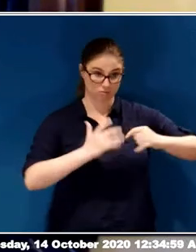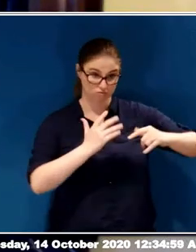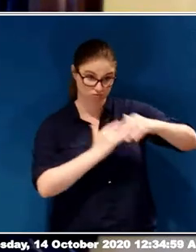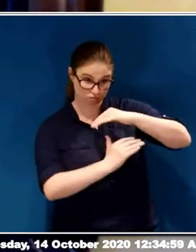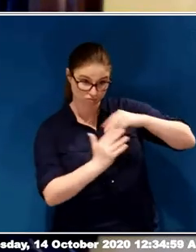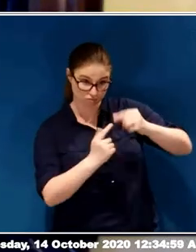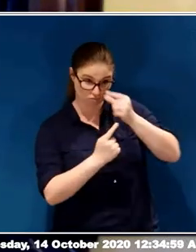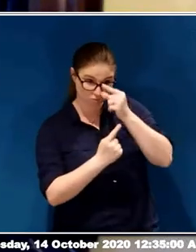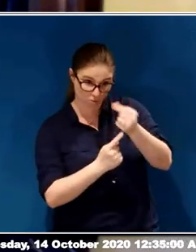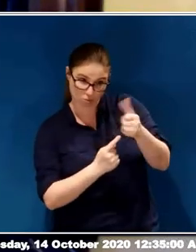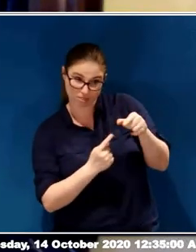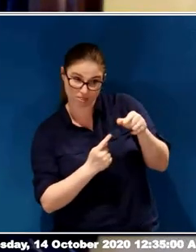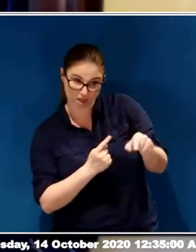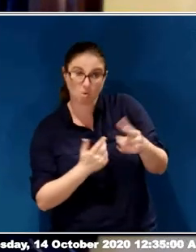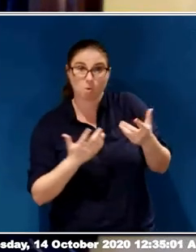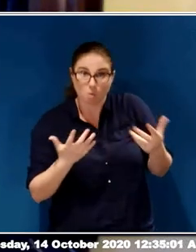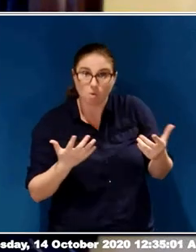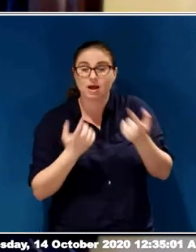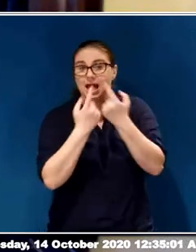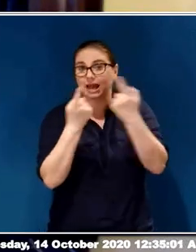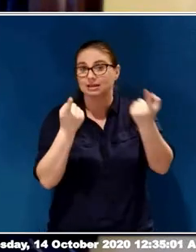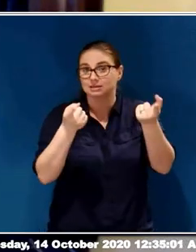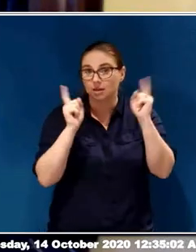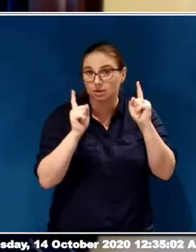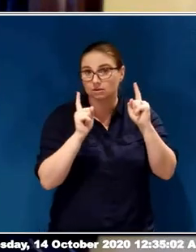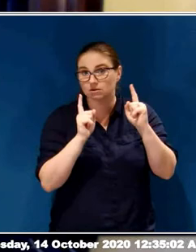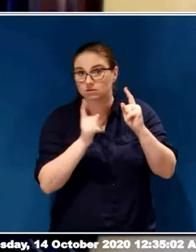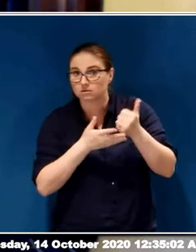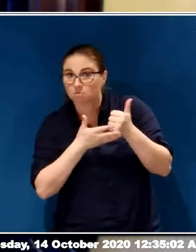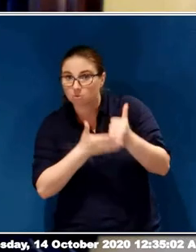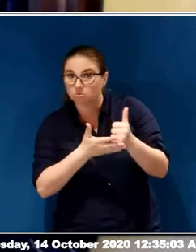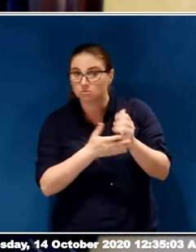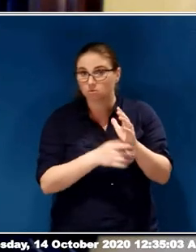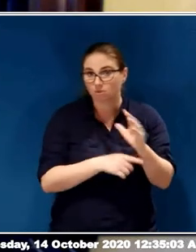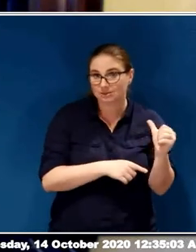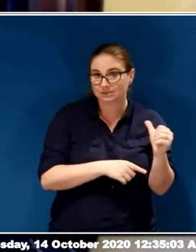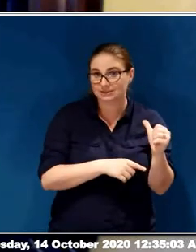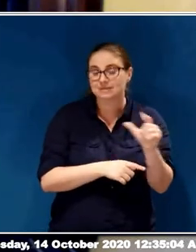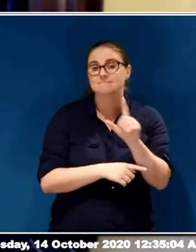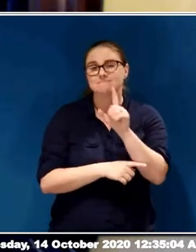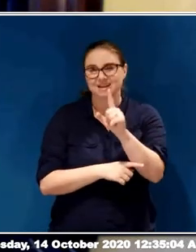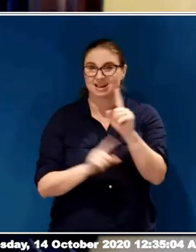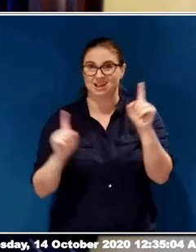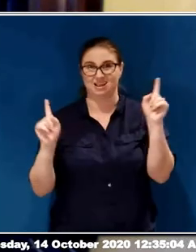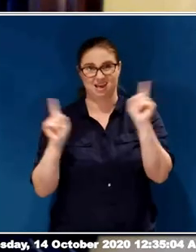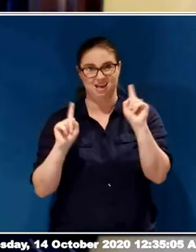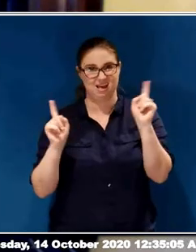However, it's now widely understood that to do --- to apply those as separate